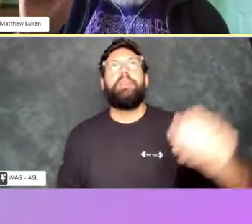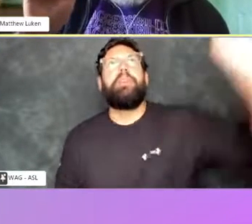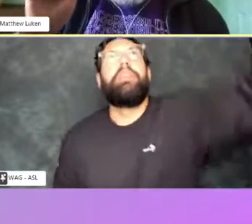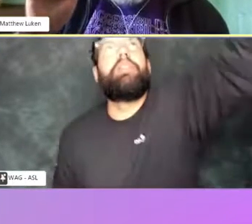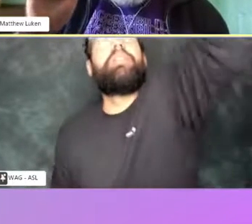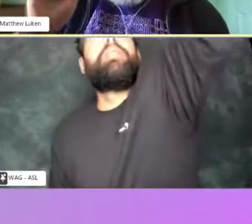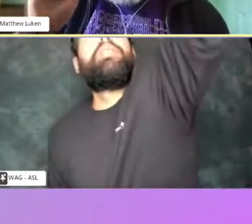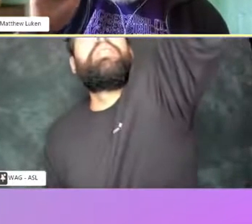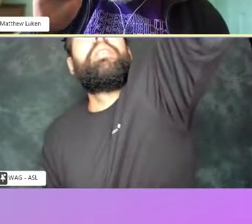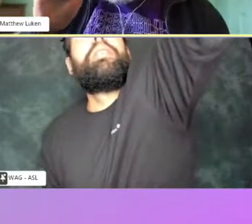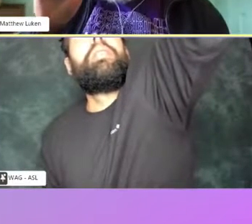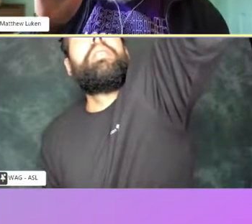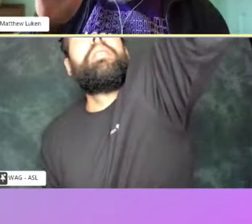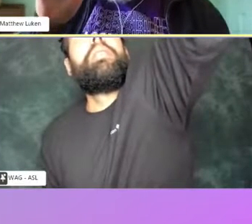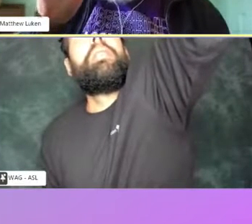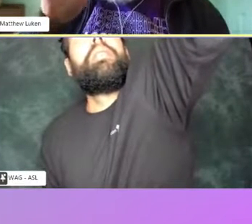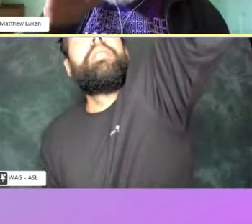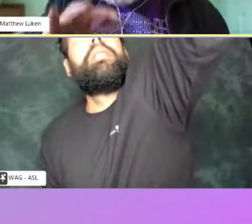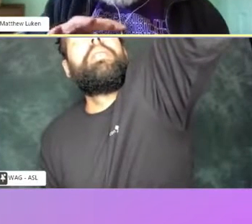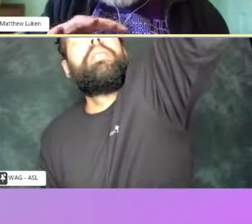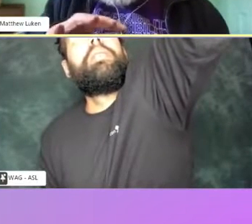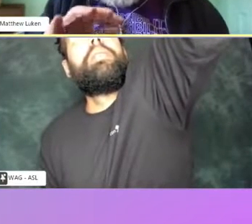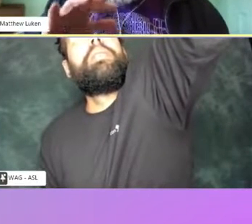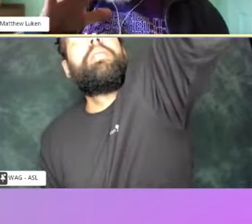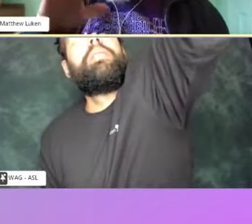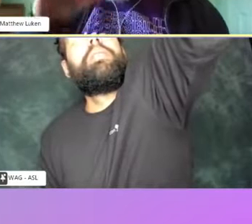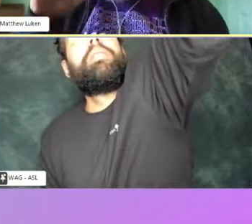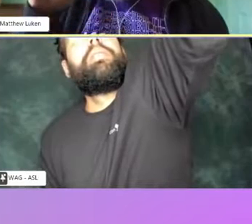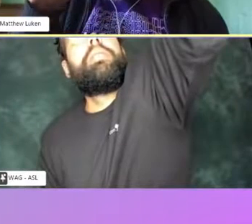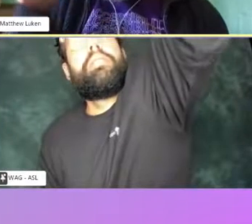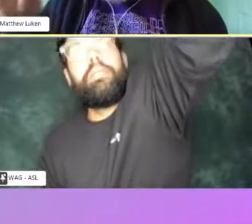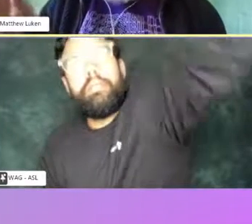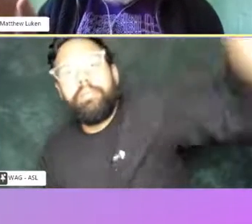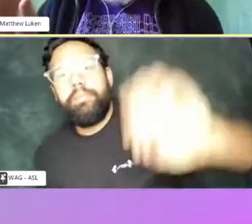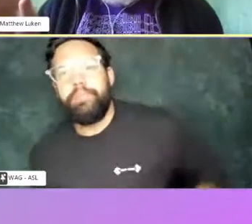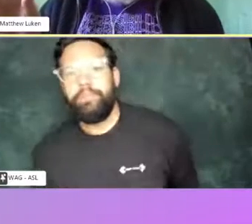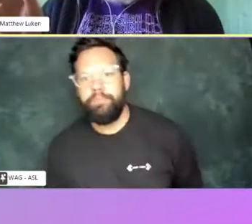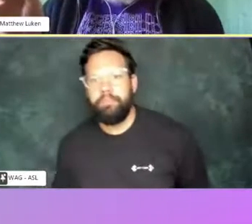about tactics to mature, how you optimize.